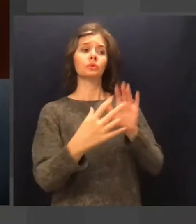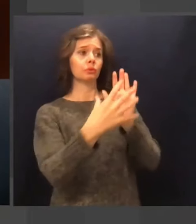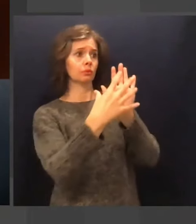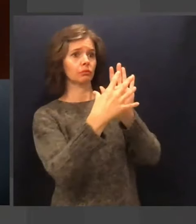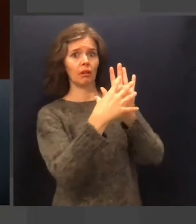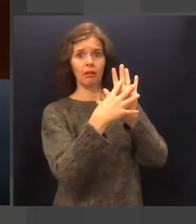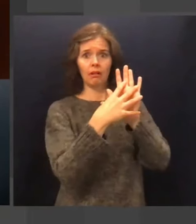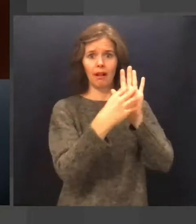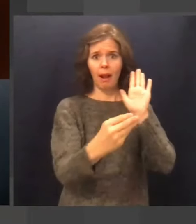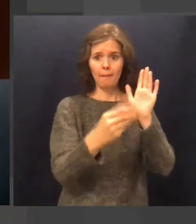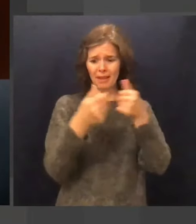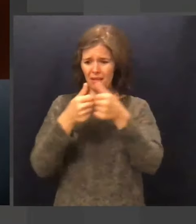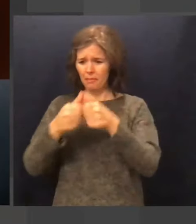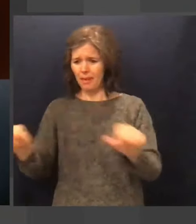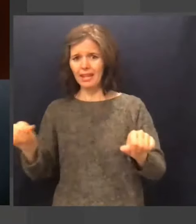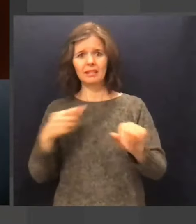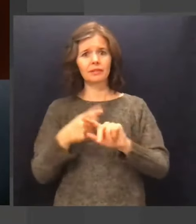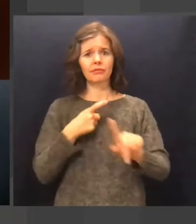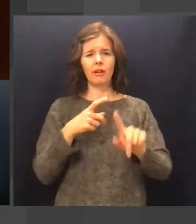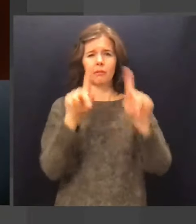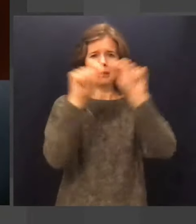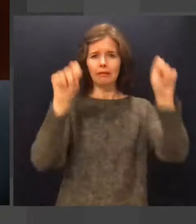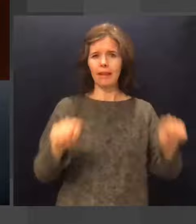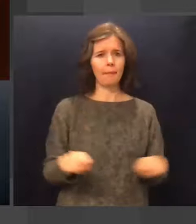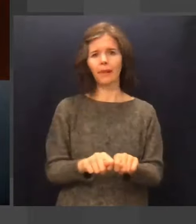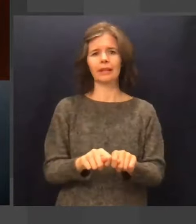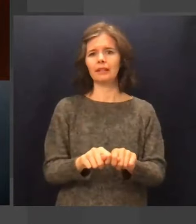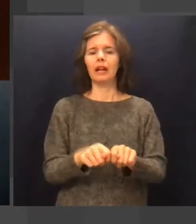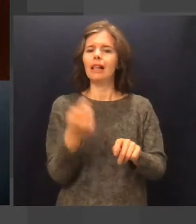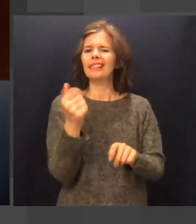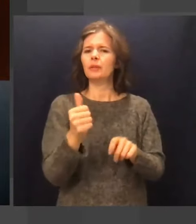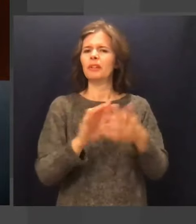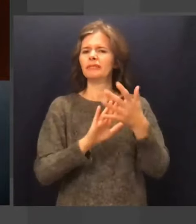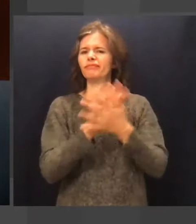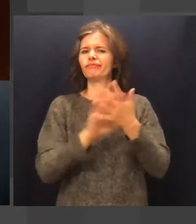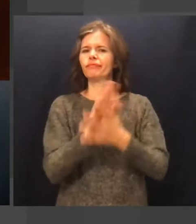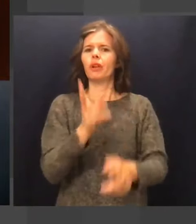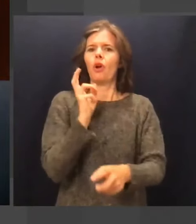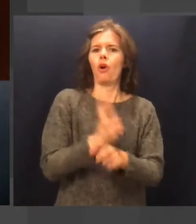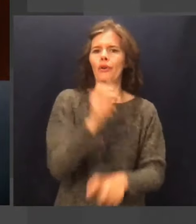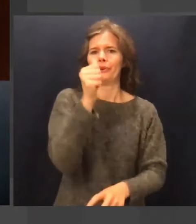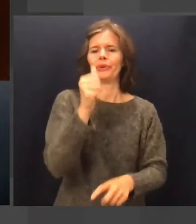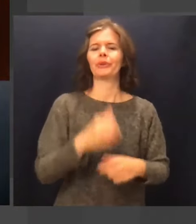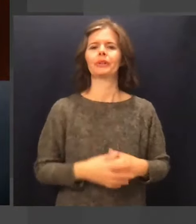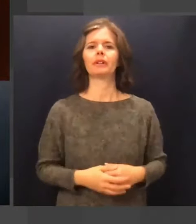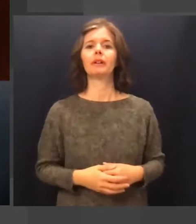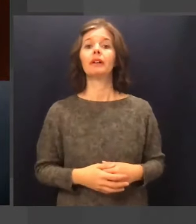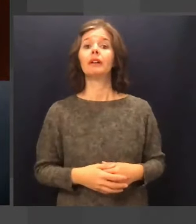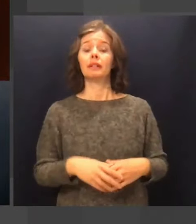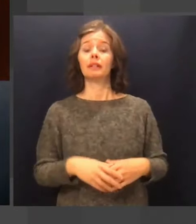AND MAKE TEMPLATES THEN IT WOULD A LITTLE BIT HARDER TO COLLABORATE.